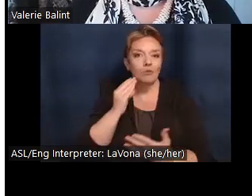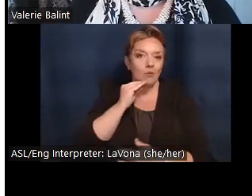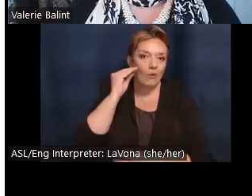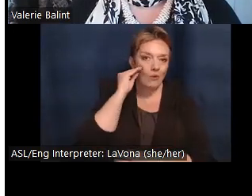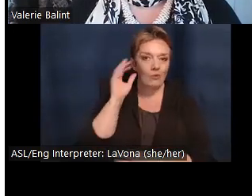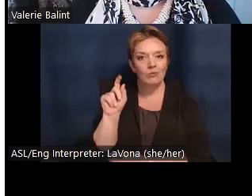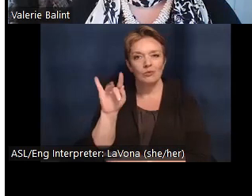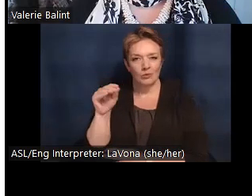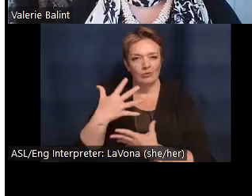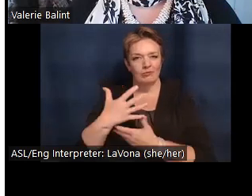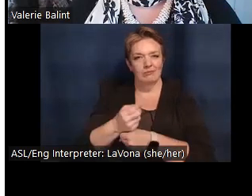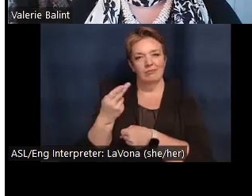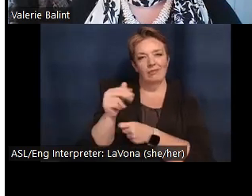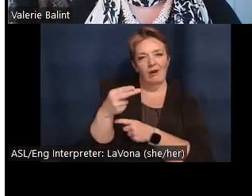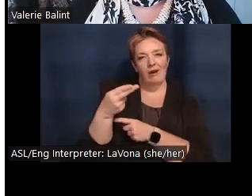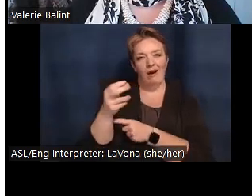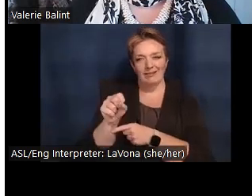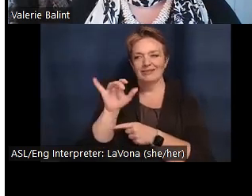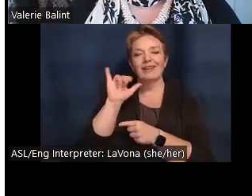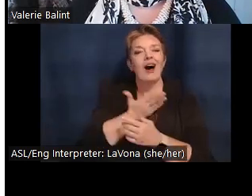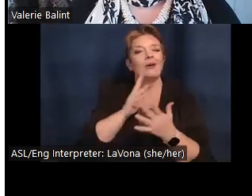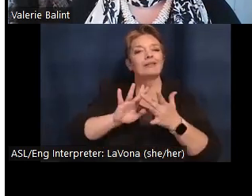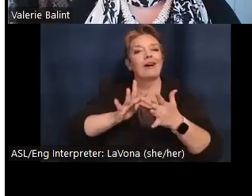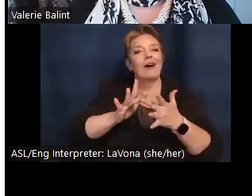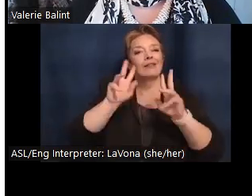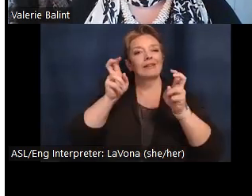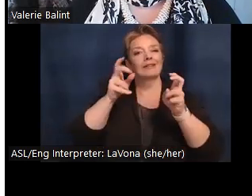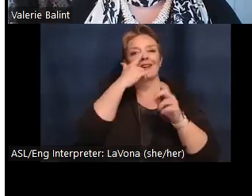We have an amazing collection of presentations planned for you over the coming months